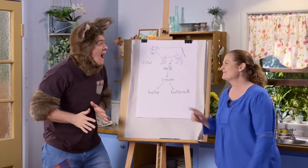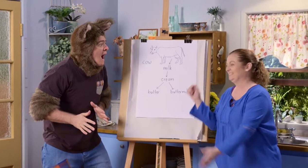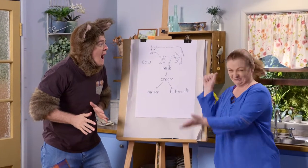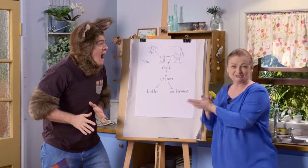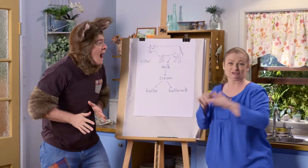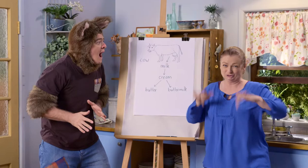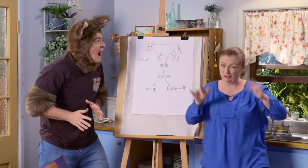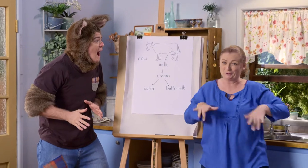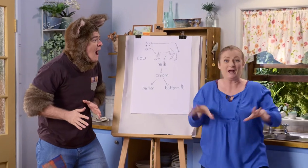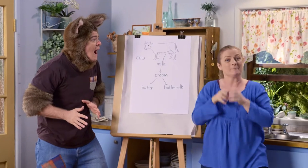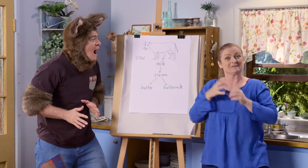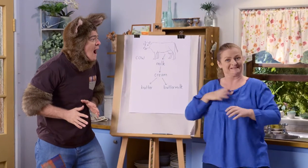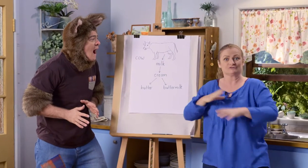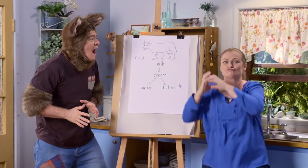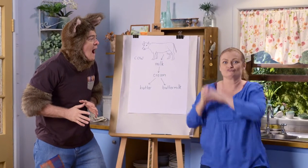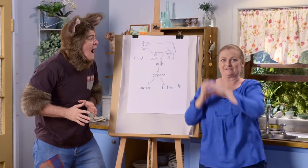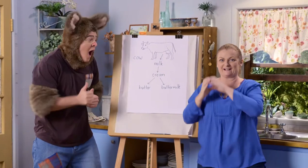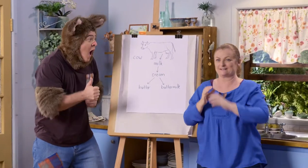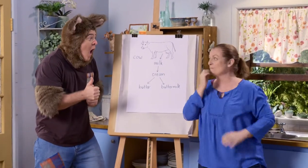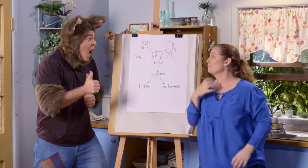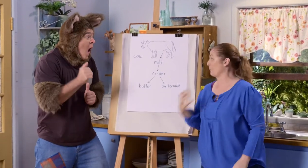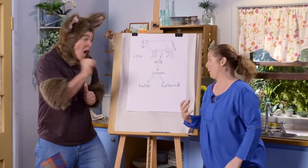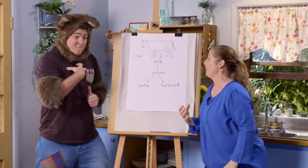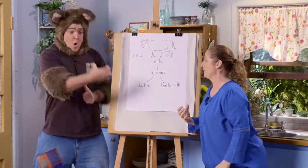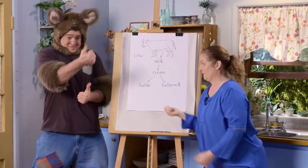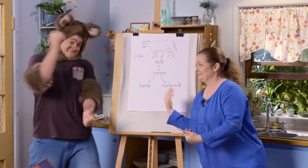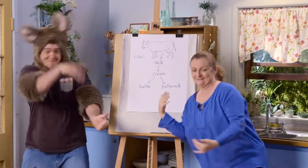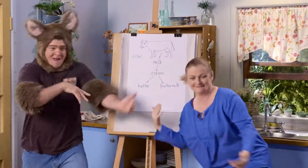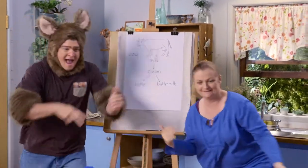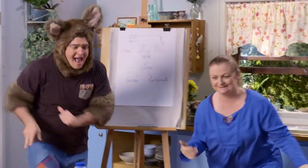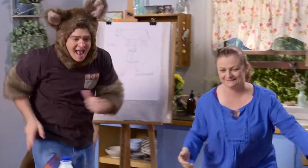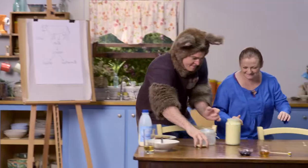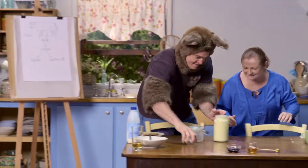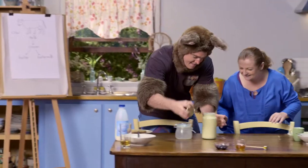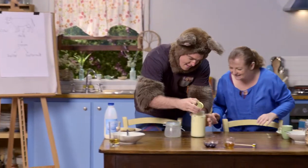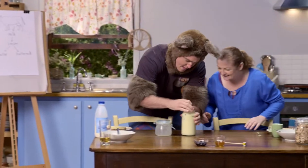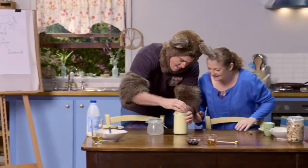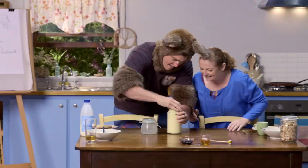You're right, Possum. It hasn't separated. We need to shake it some more, OK? Yeah, more. Let's go.